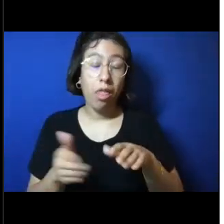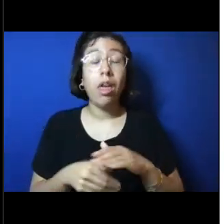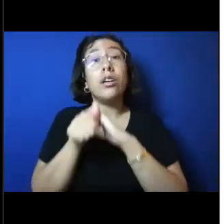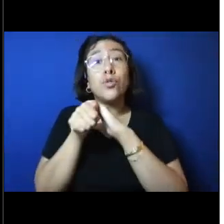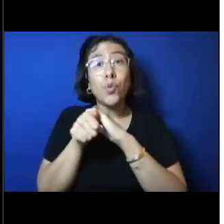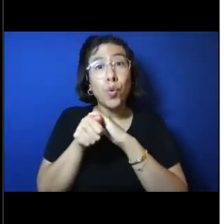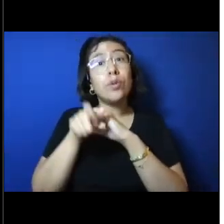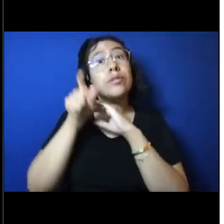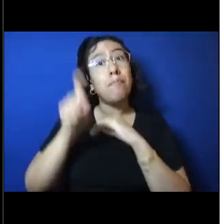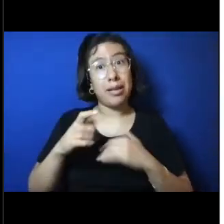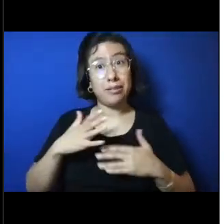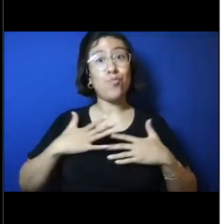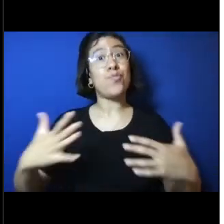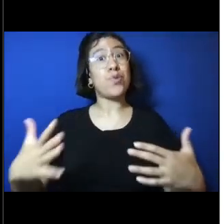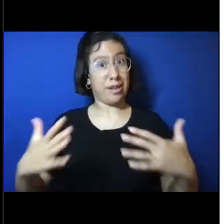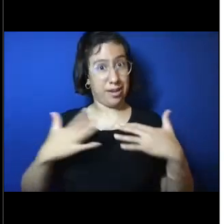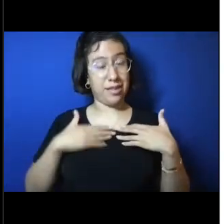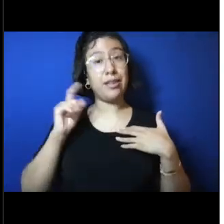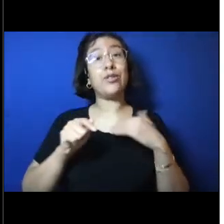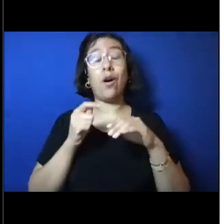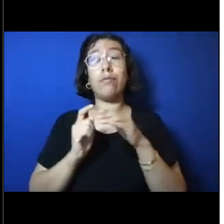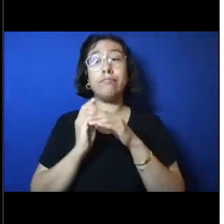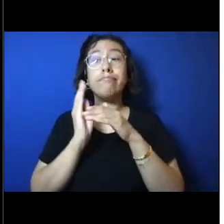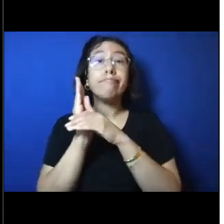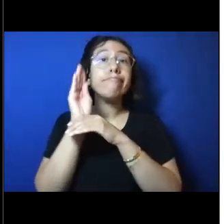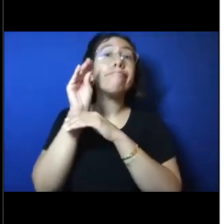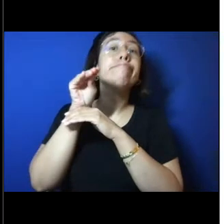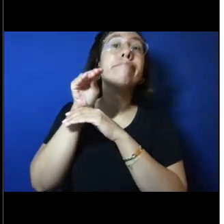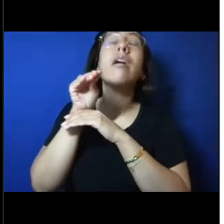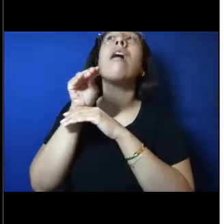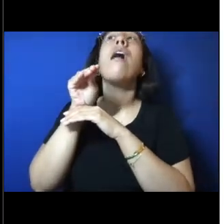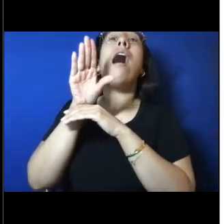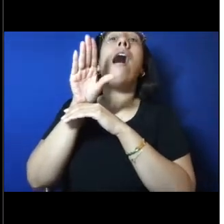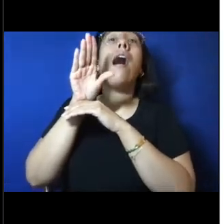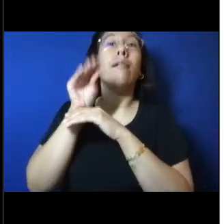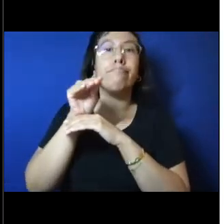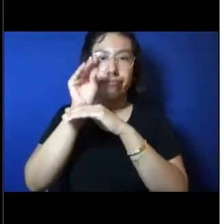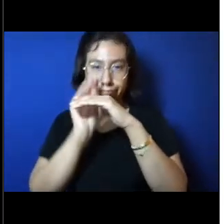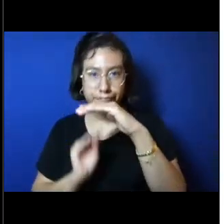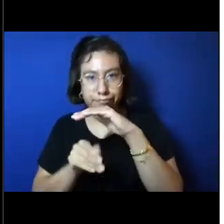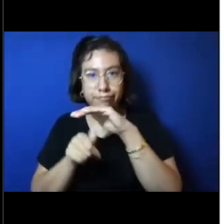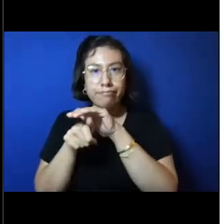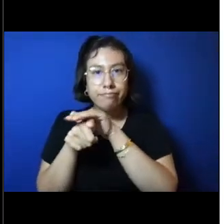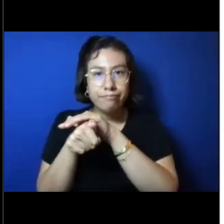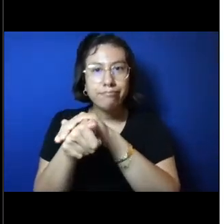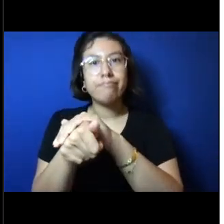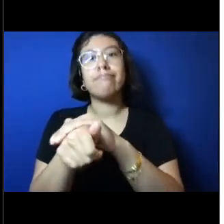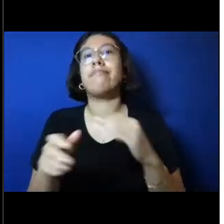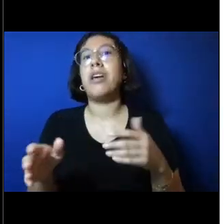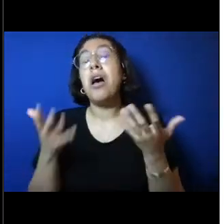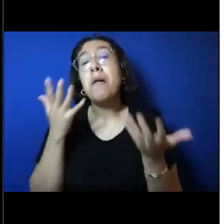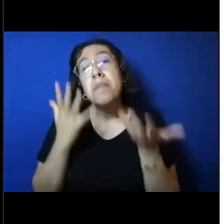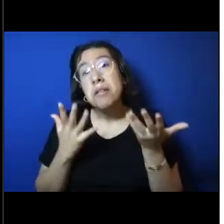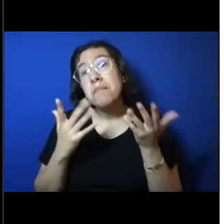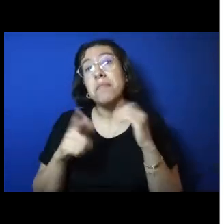so they do spend a lot of time at the surface. So they'll spend about 5, 10 minutes at the surface, maybe a little longer, they'll take a breath,